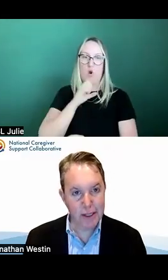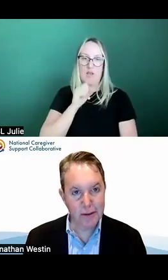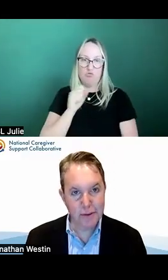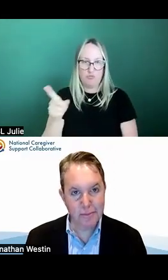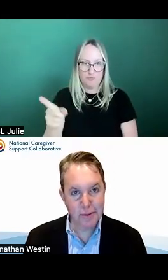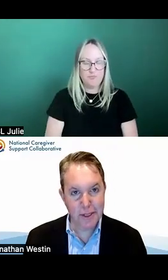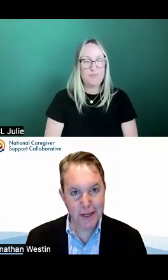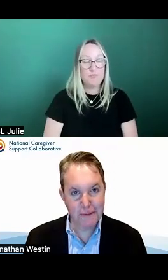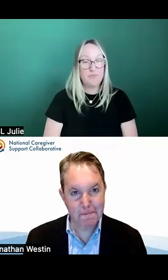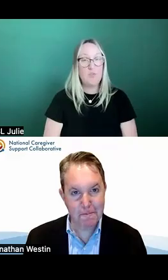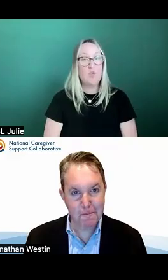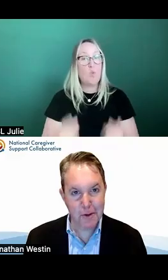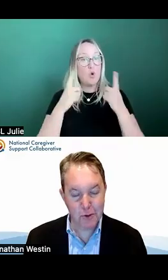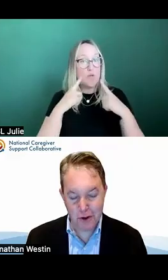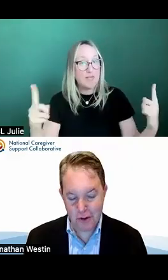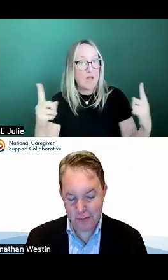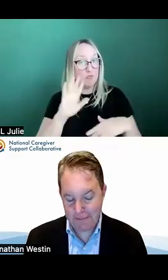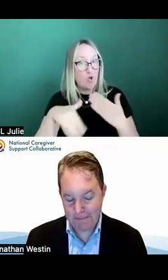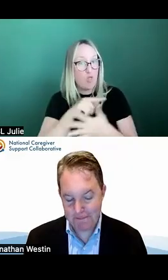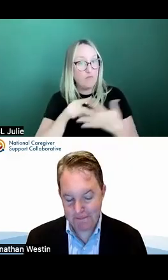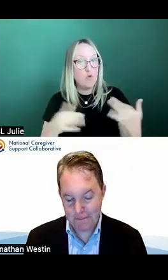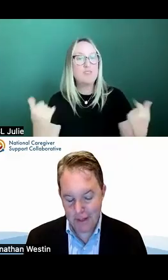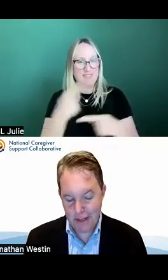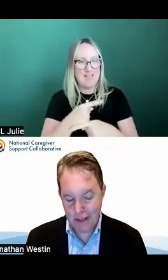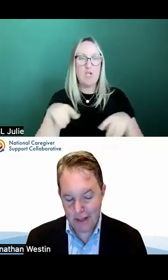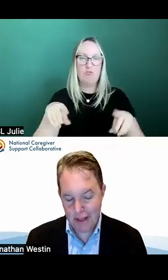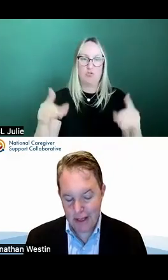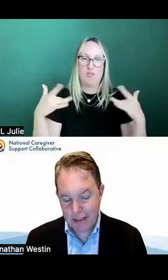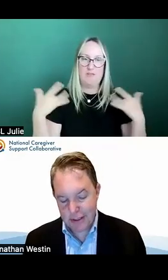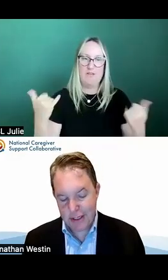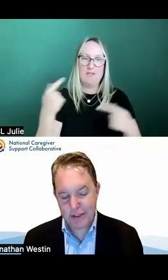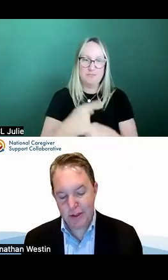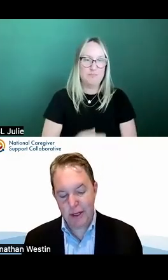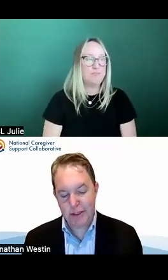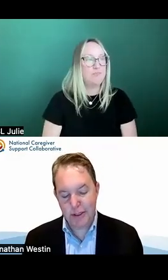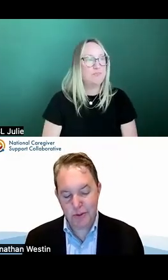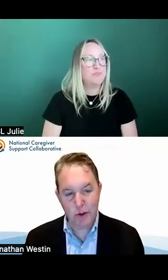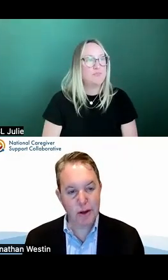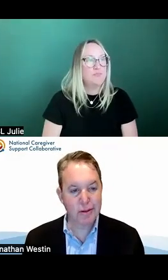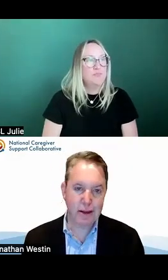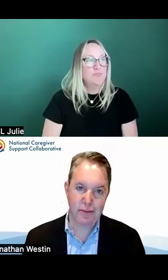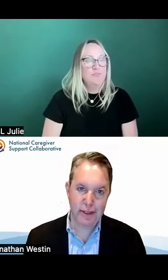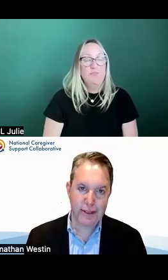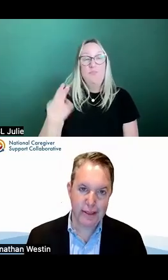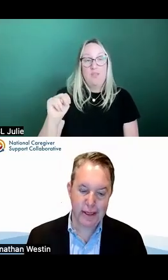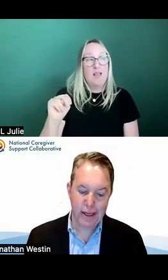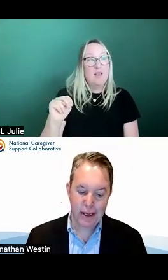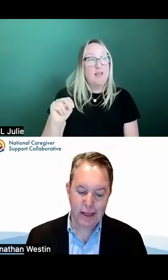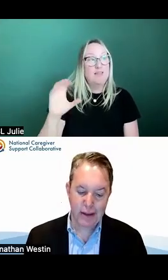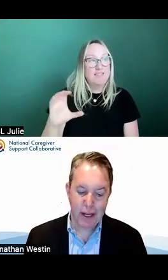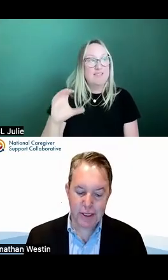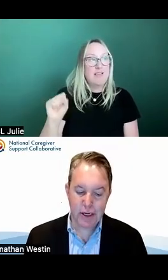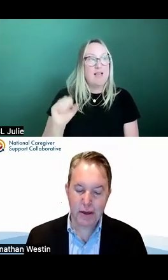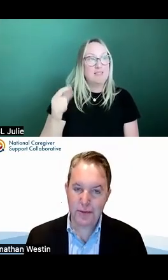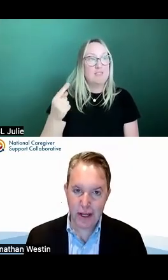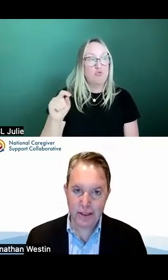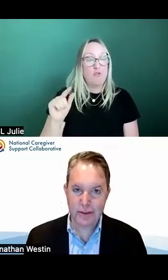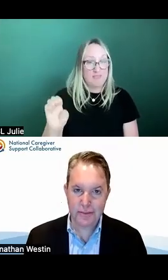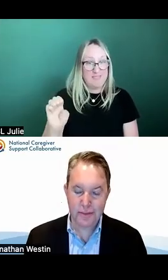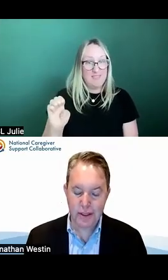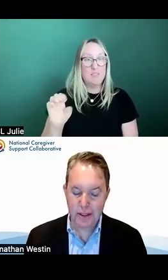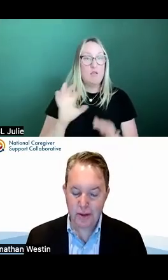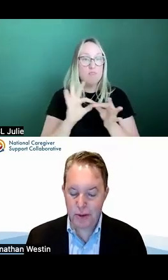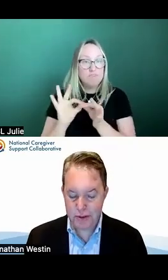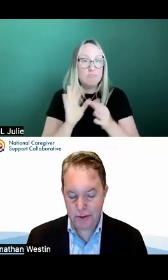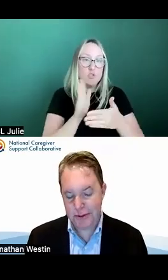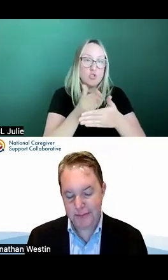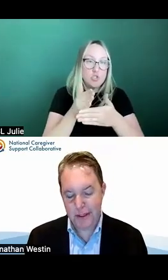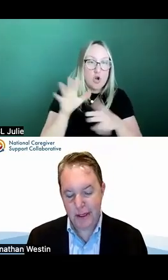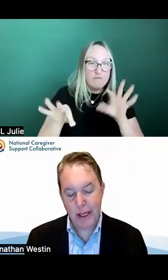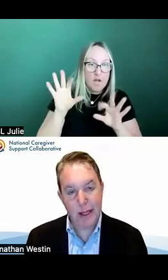many of them today during our event. NCSC grantees work collectively by sharing findings, research,